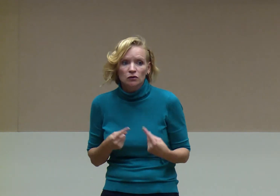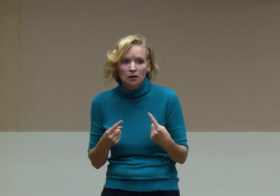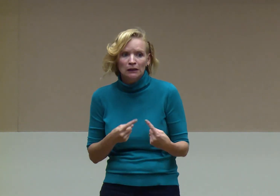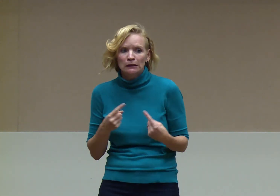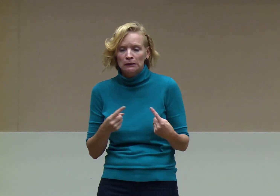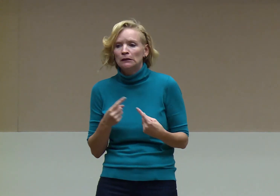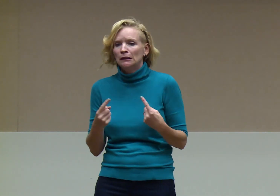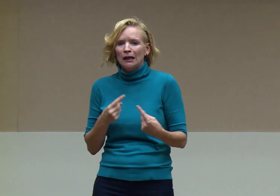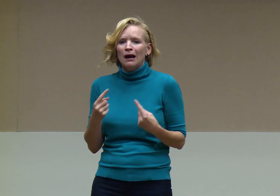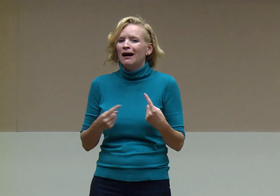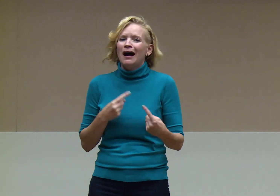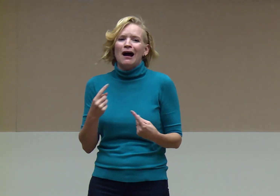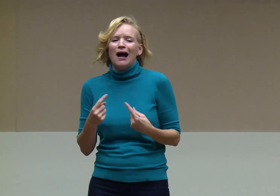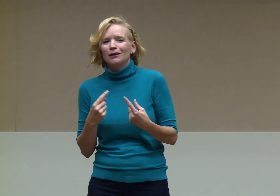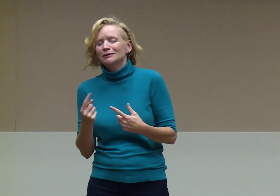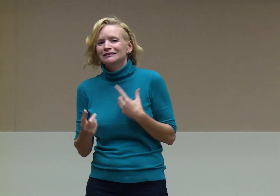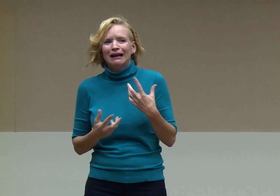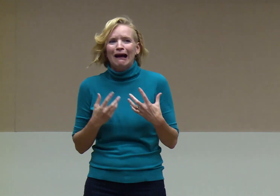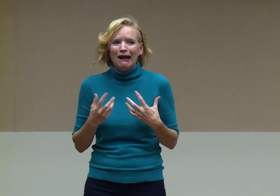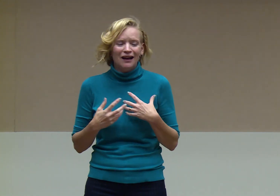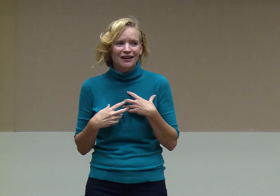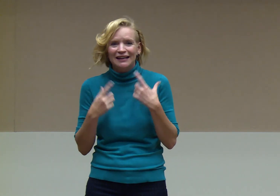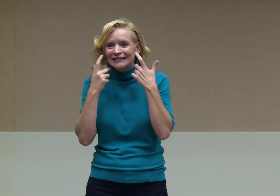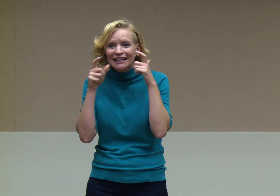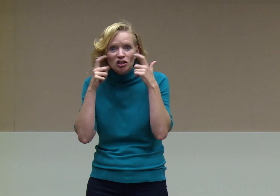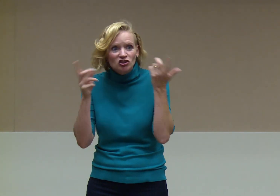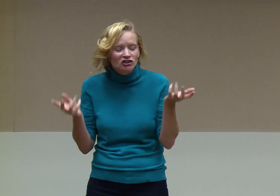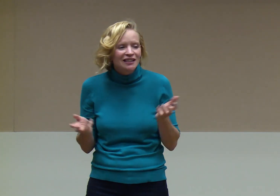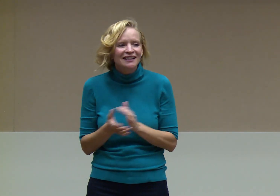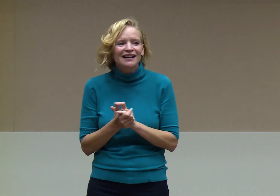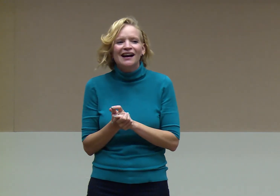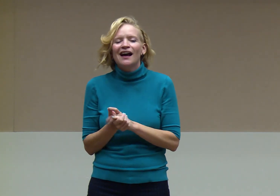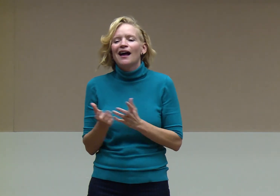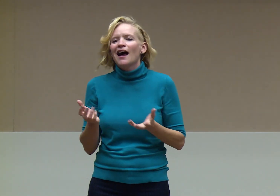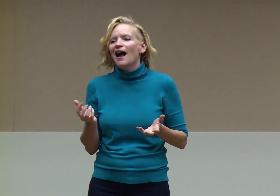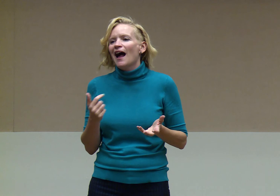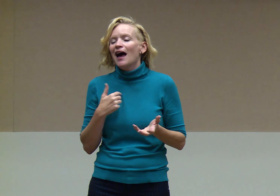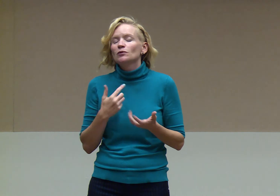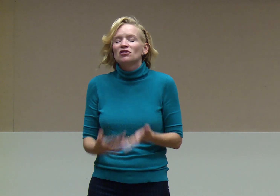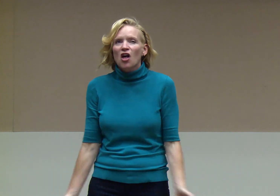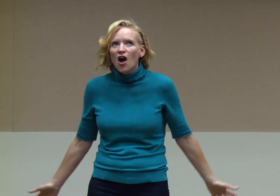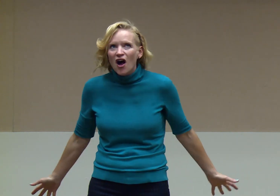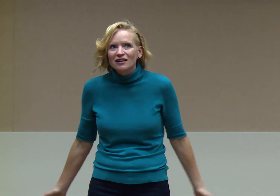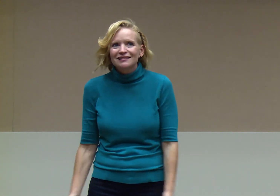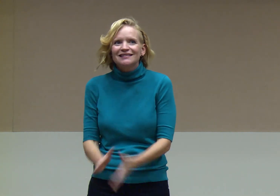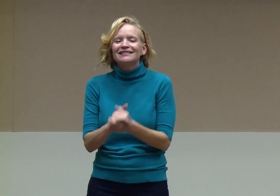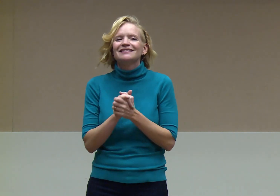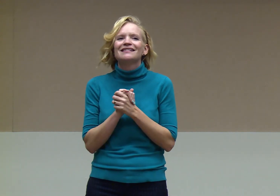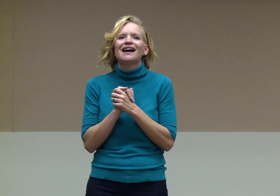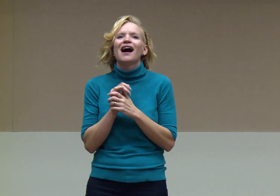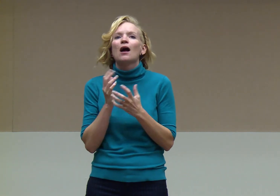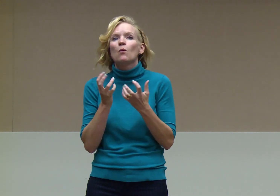It was tough. I mean, I was in tears regularly. I felt lost.